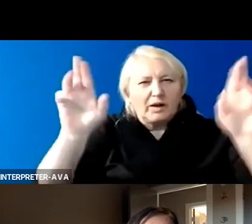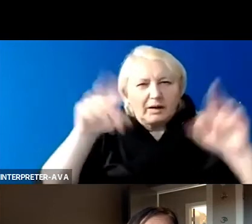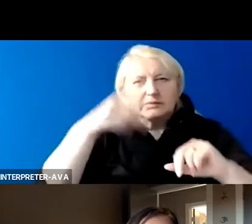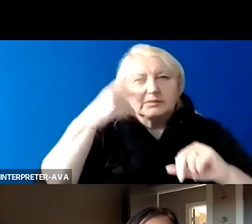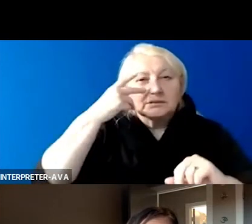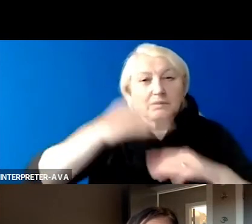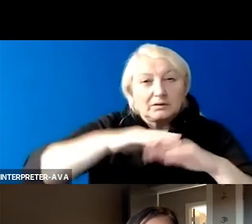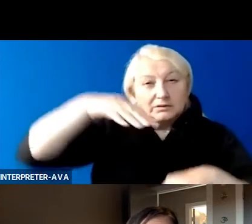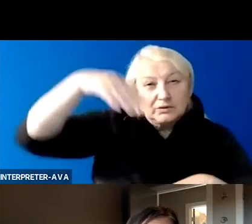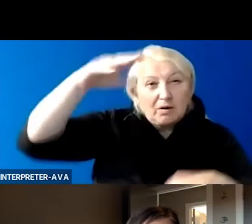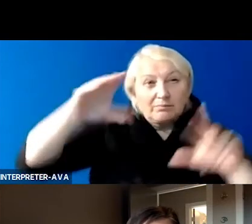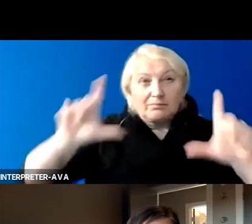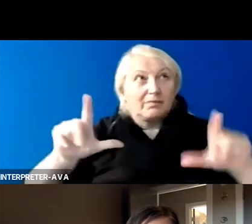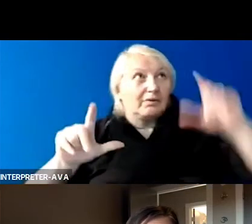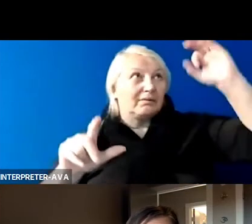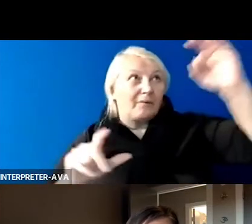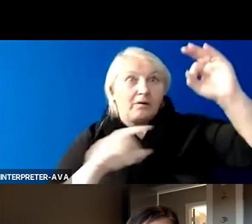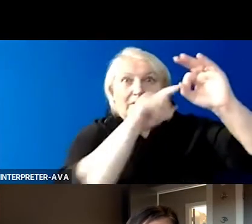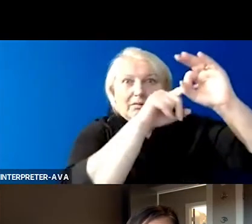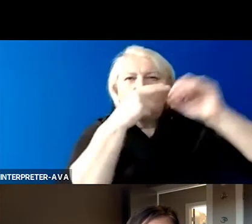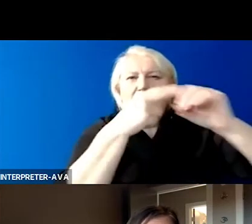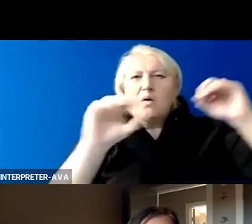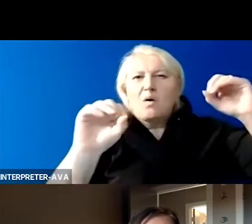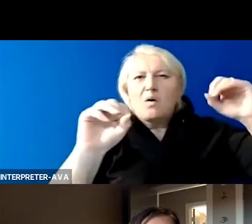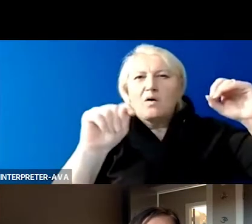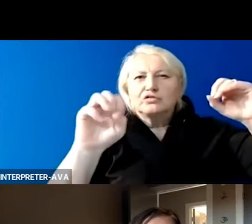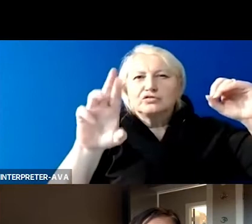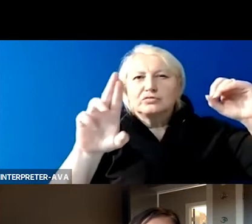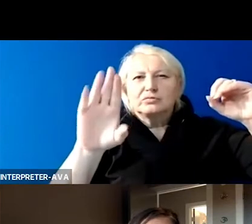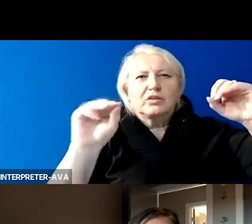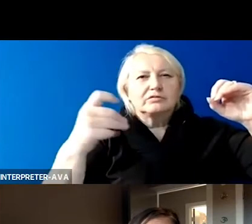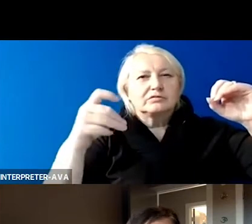corner of your screen. If you would like to use it, you can click there. If you prefer to use the